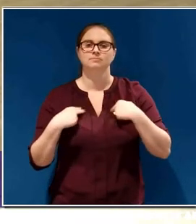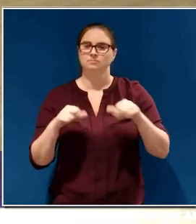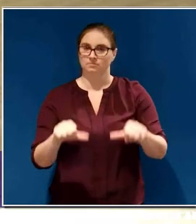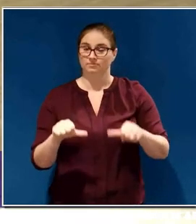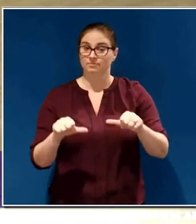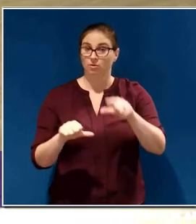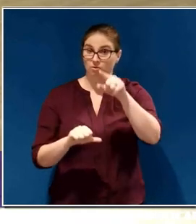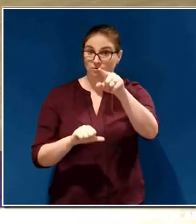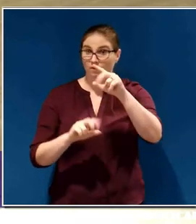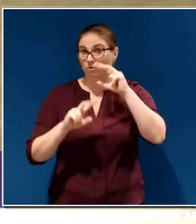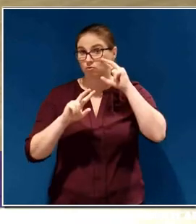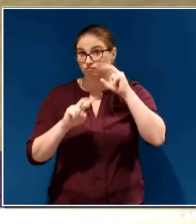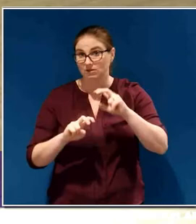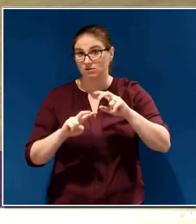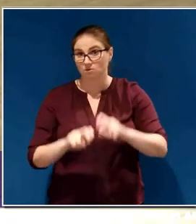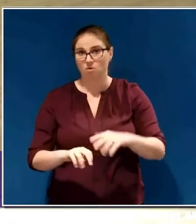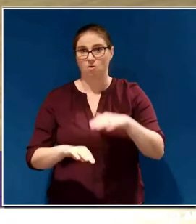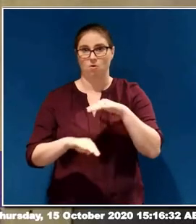I have.